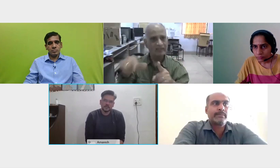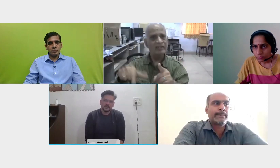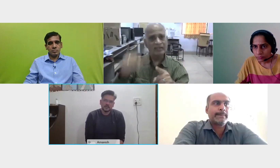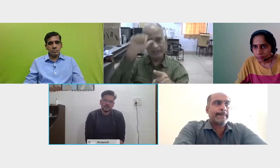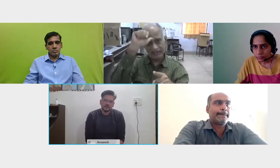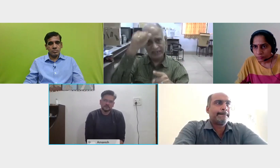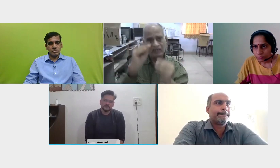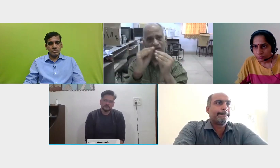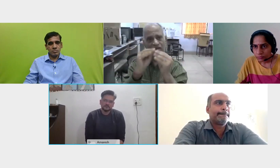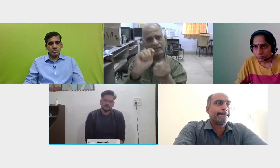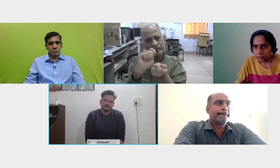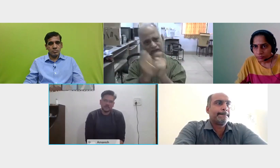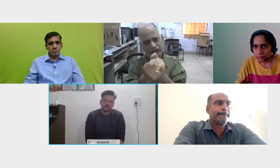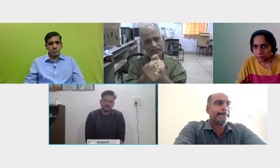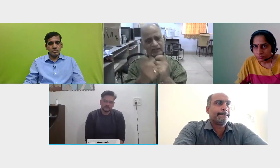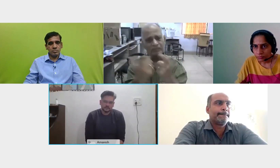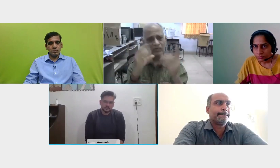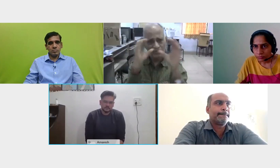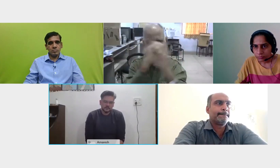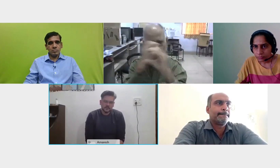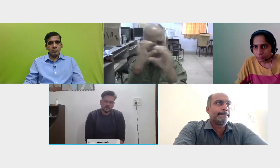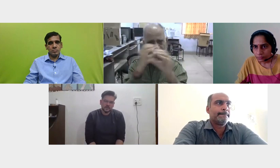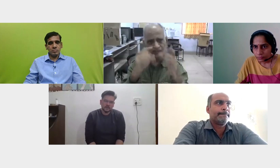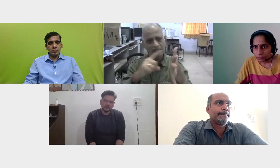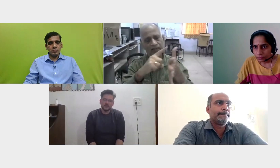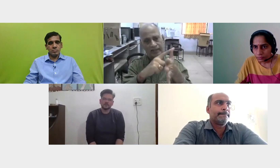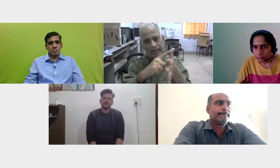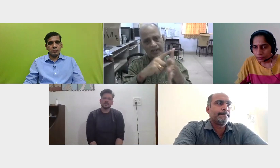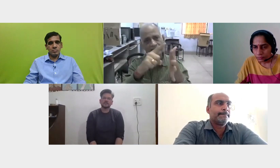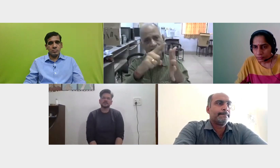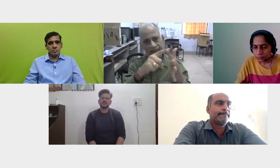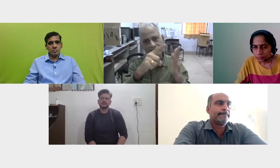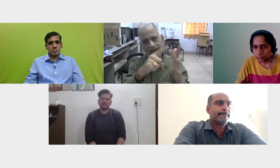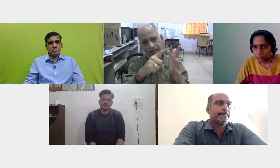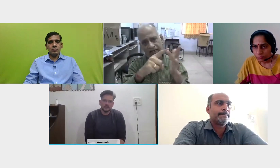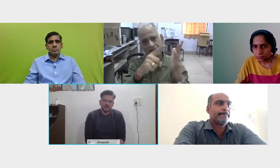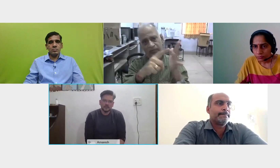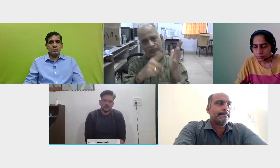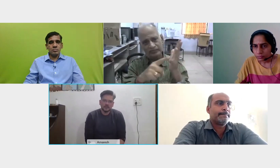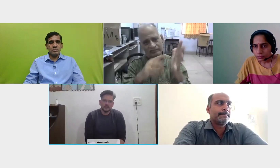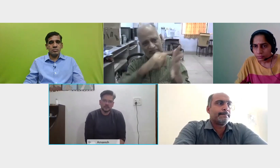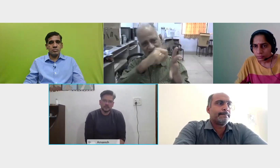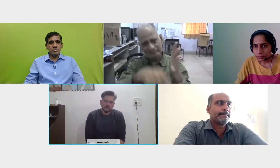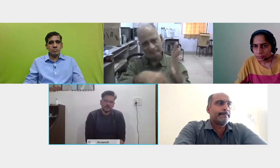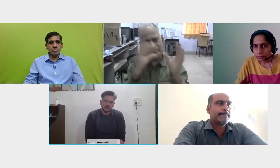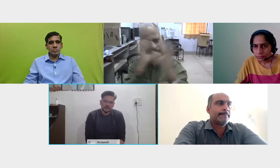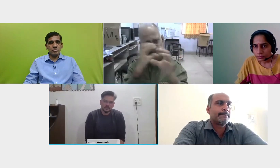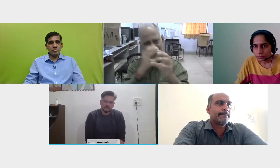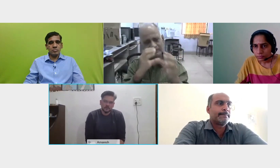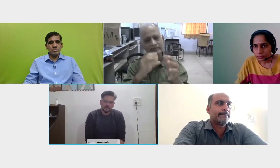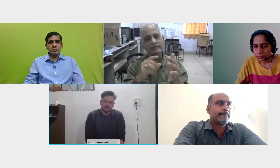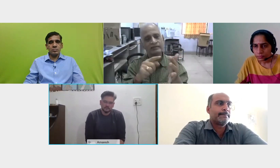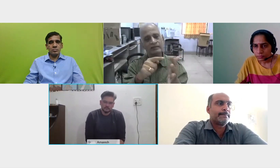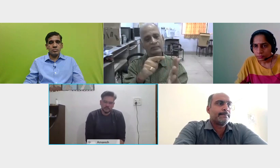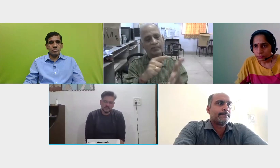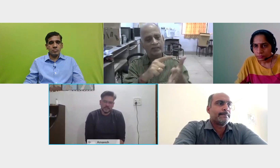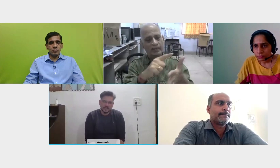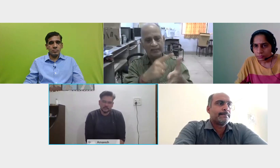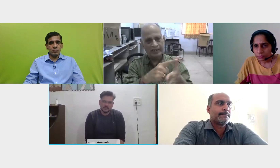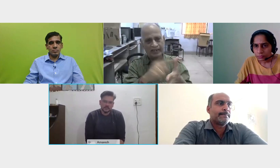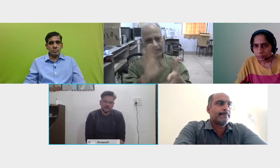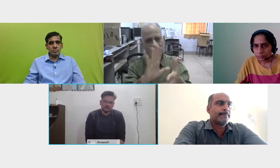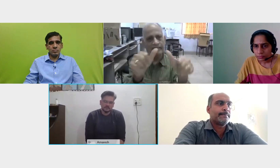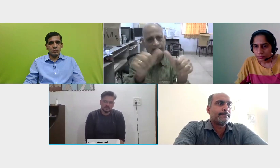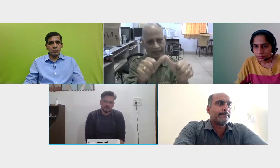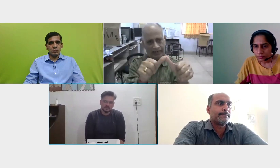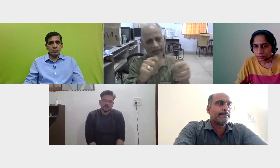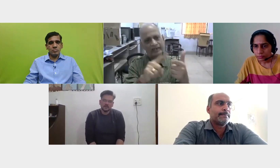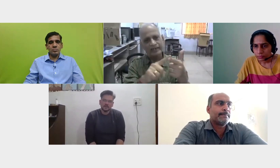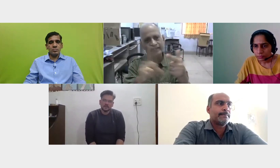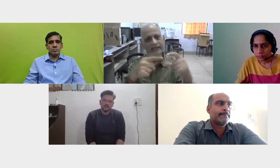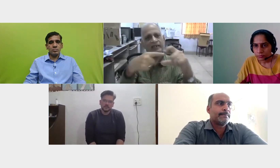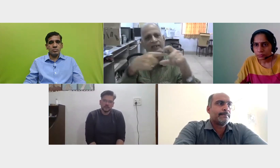schools for the deaf, special schools. So we started using our alphabet and also, so